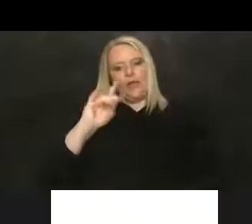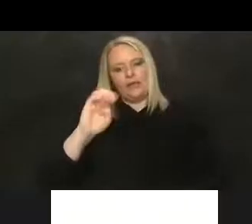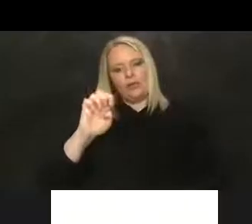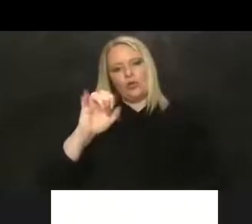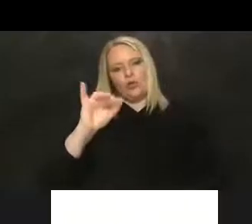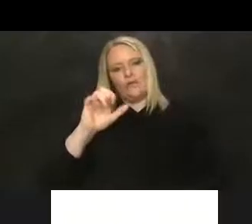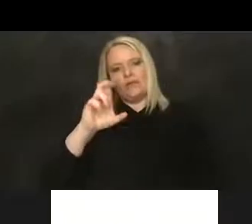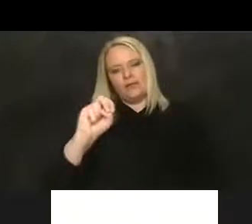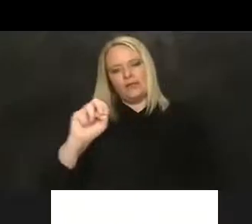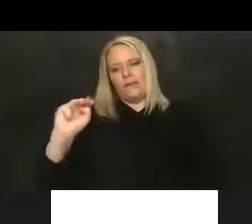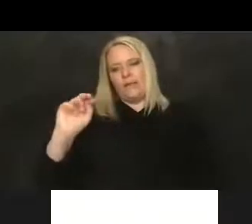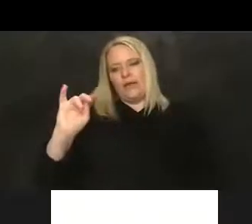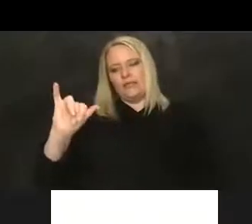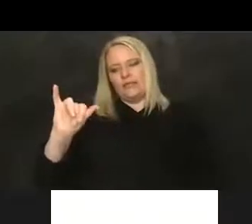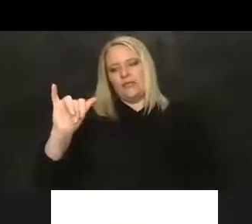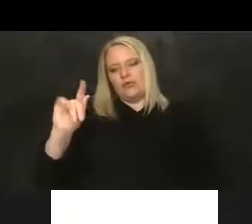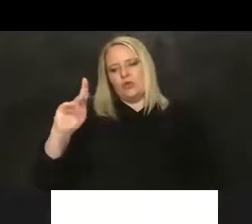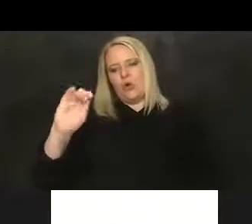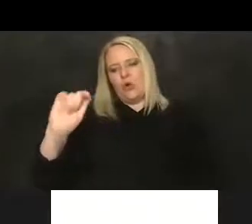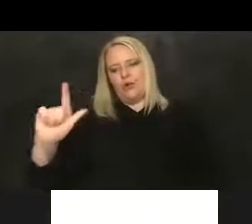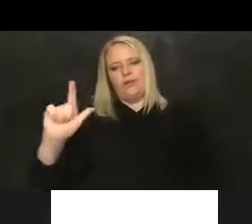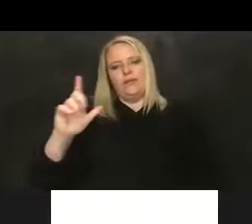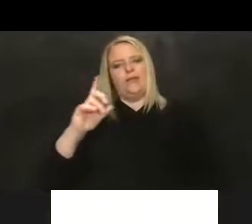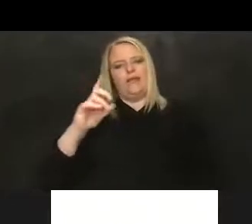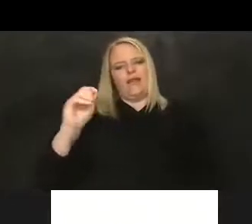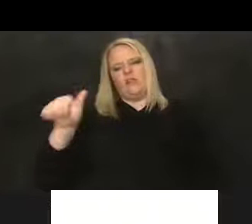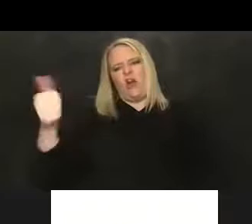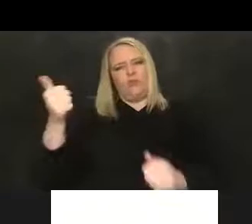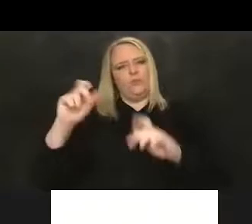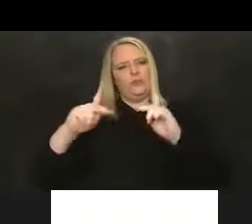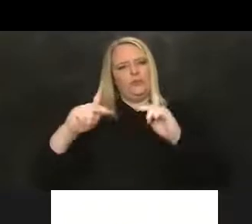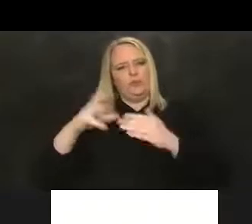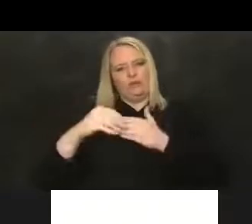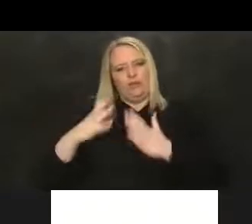Cole and then Laura Baker as the leaders of that program, and then I assumed the role of Access